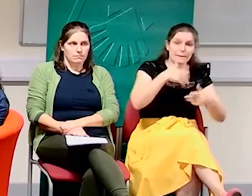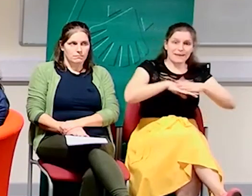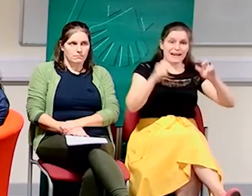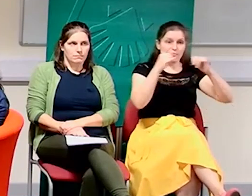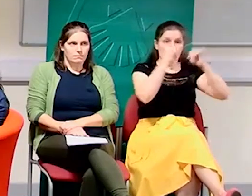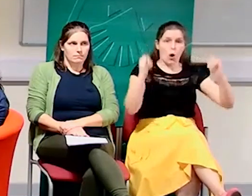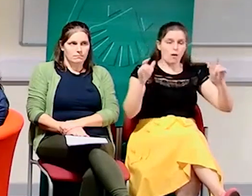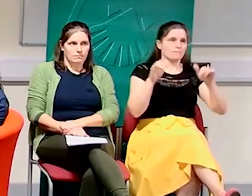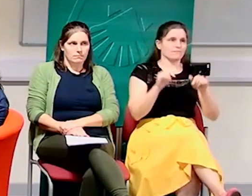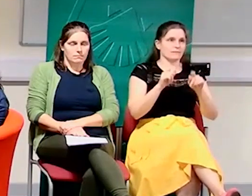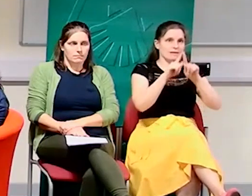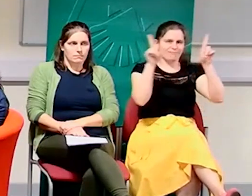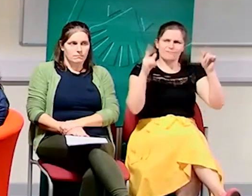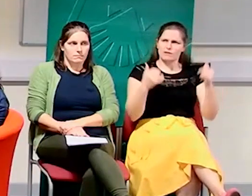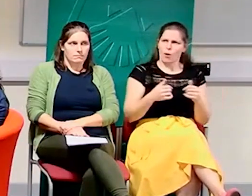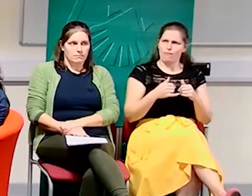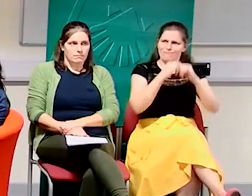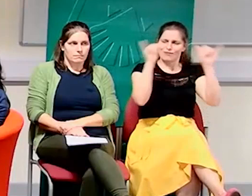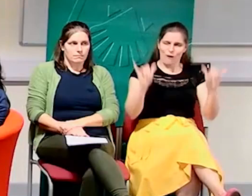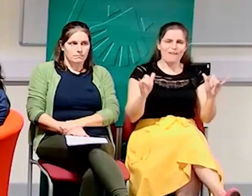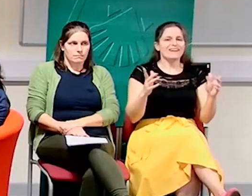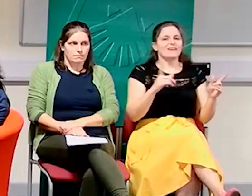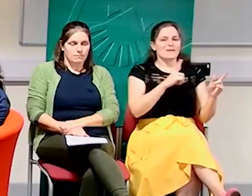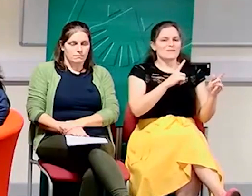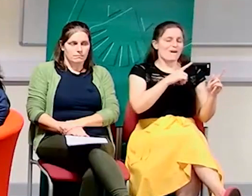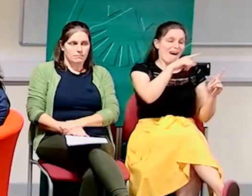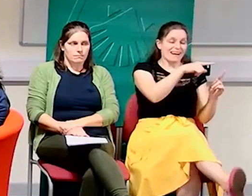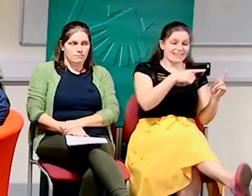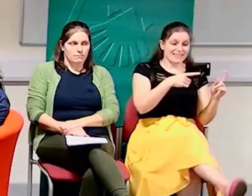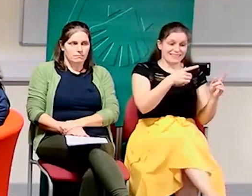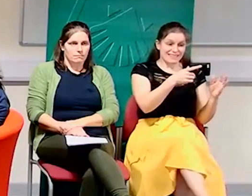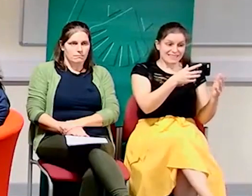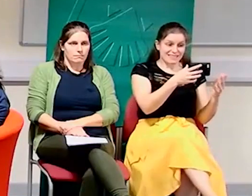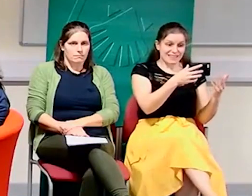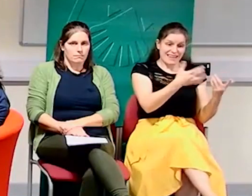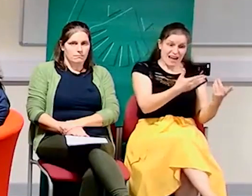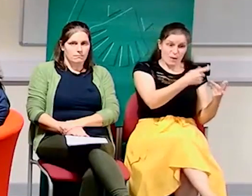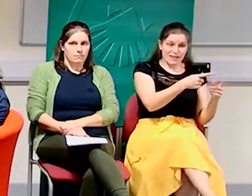actually really still now enjoys going in goal and he's now in year 10 and I started this when he was